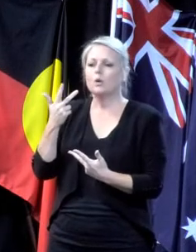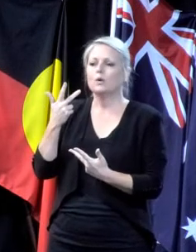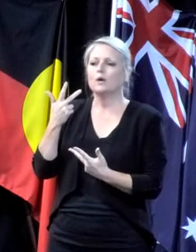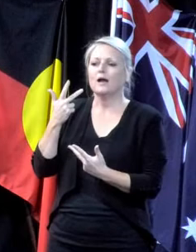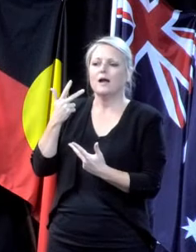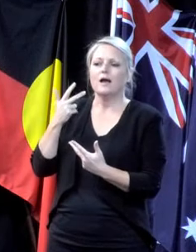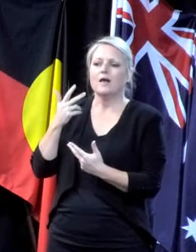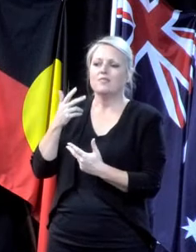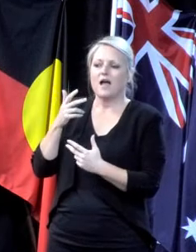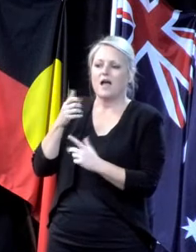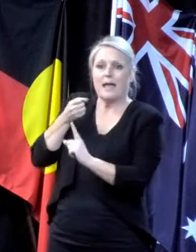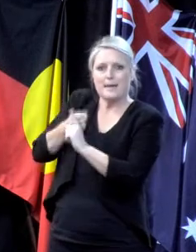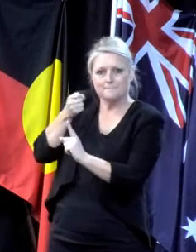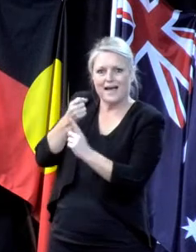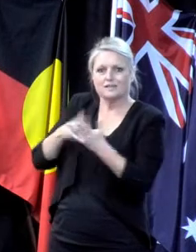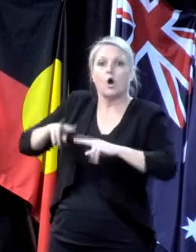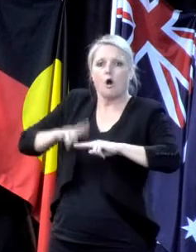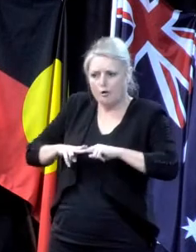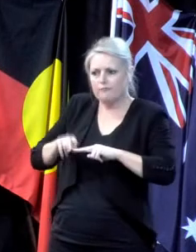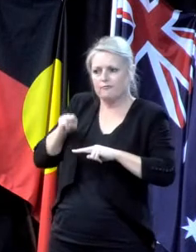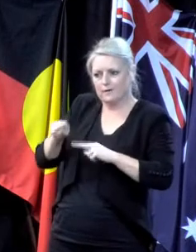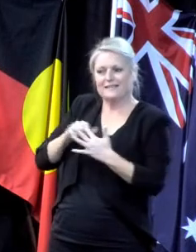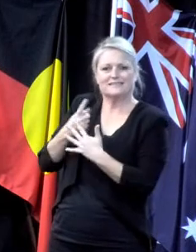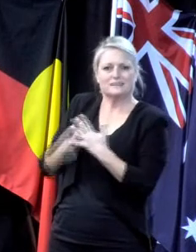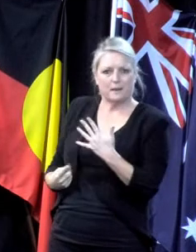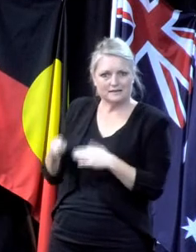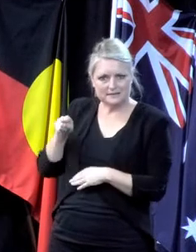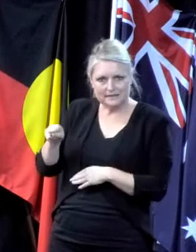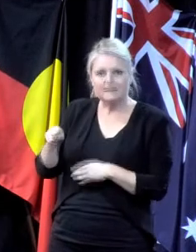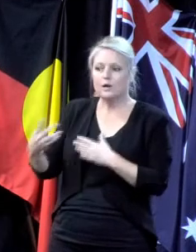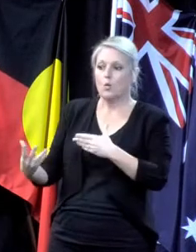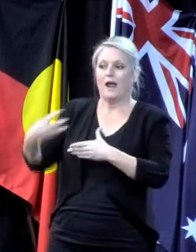has in the school environment, and that requires us to talk about